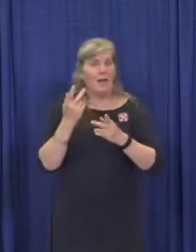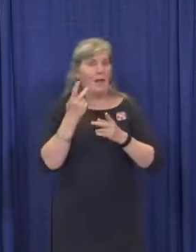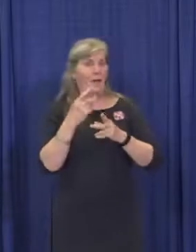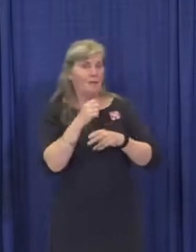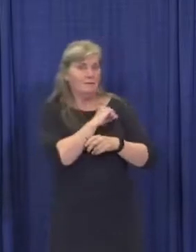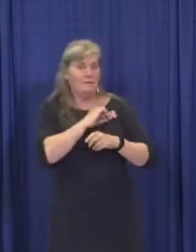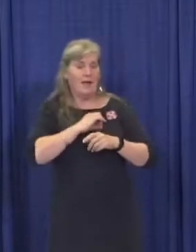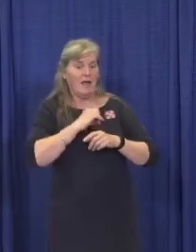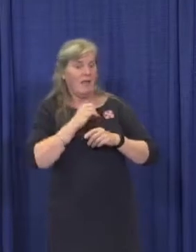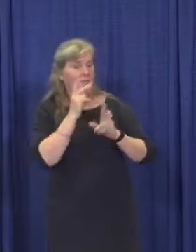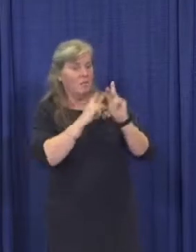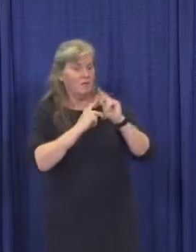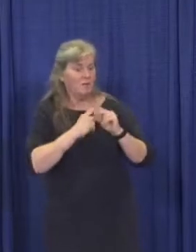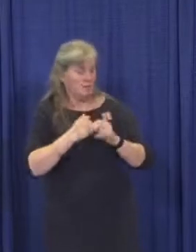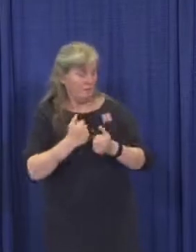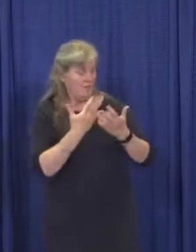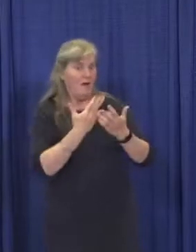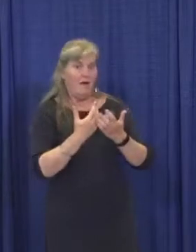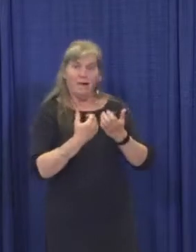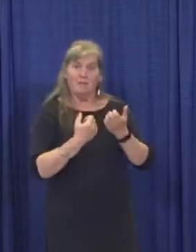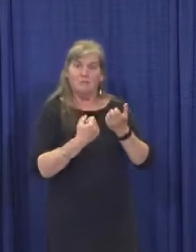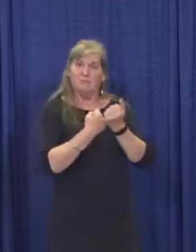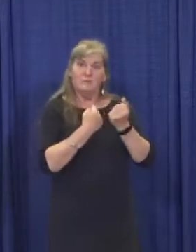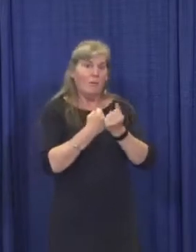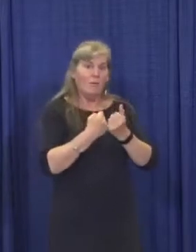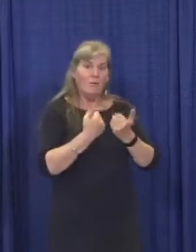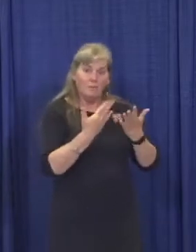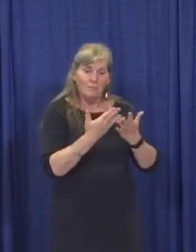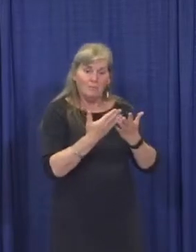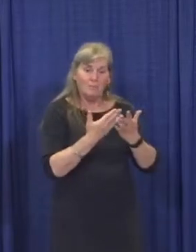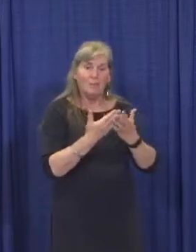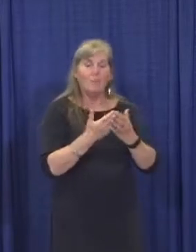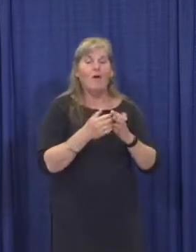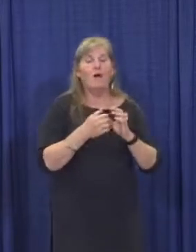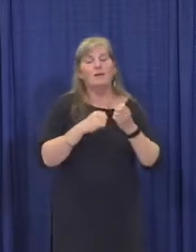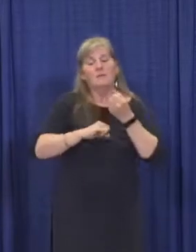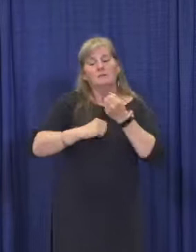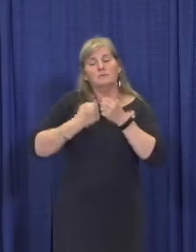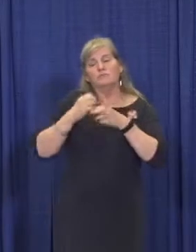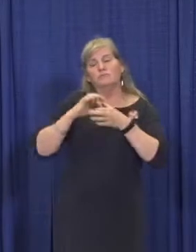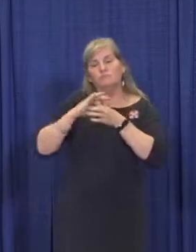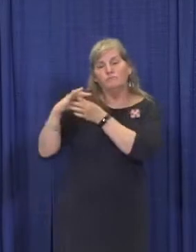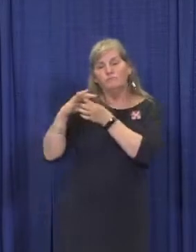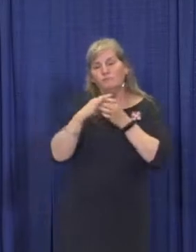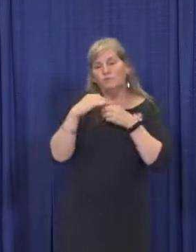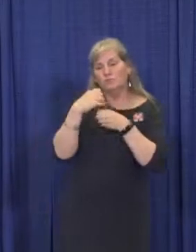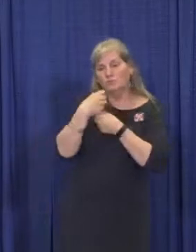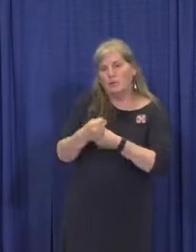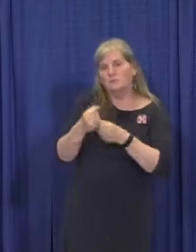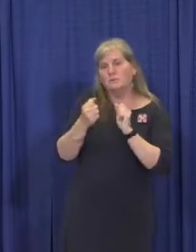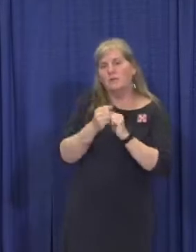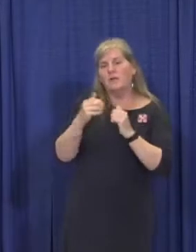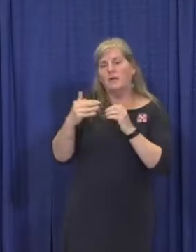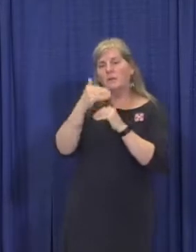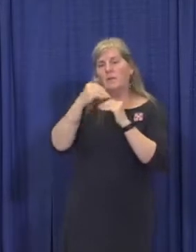people safe and that project was designed to build trust and relationships and provide